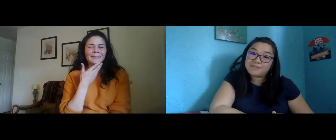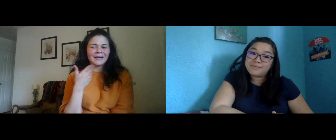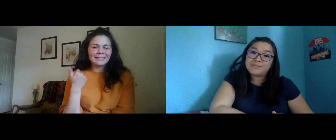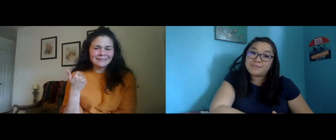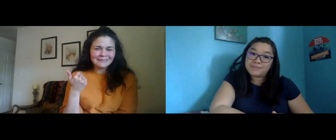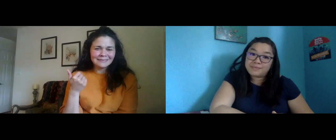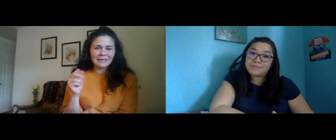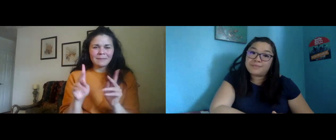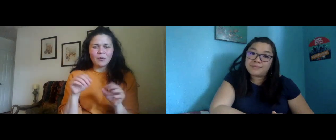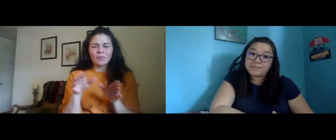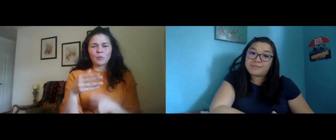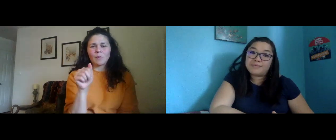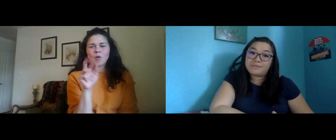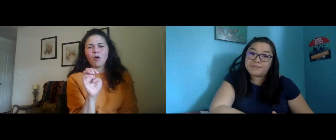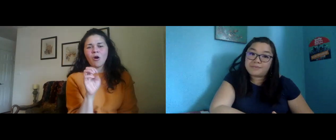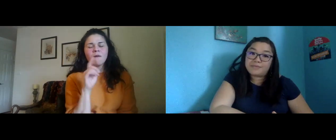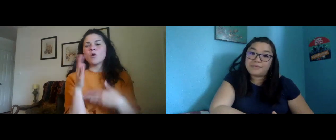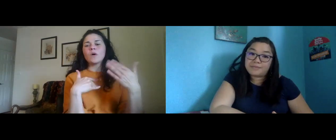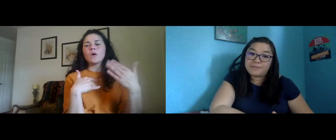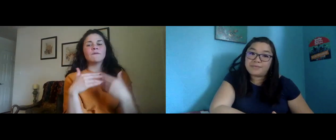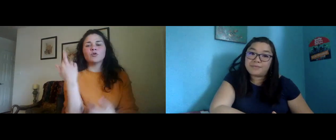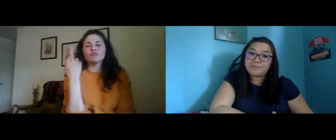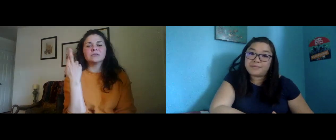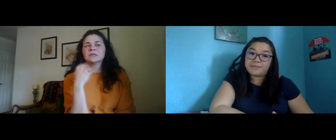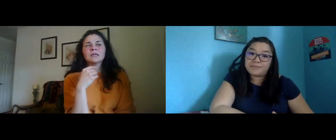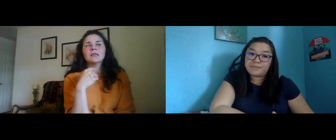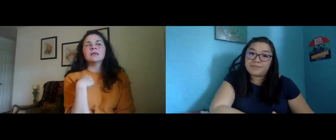who are the best people in the room to work with,